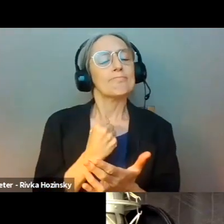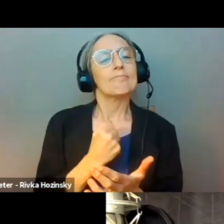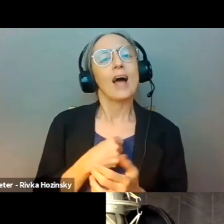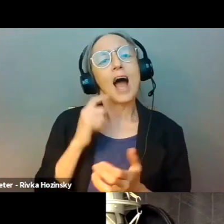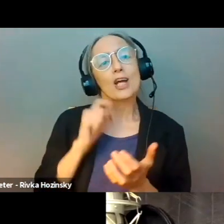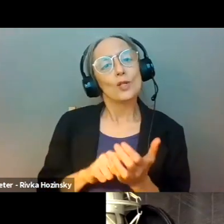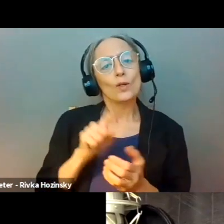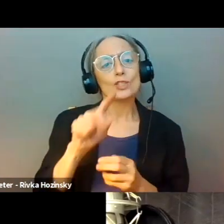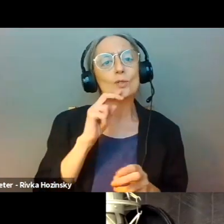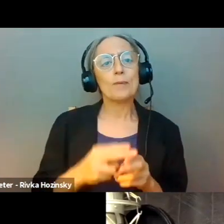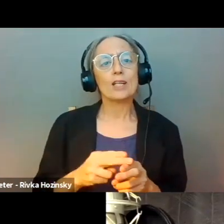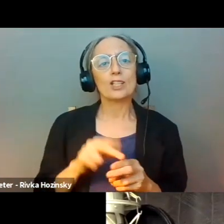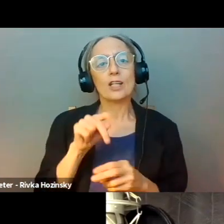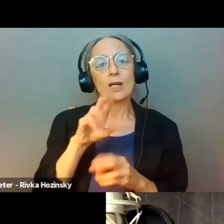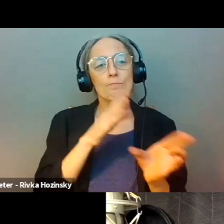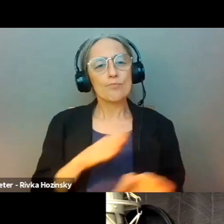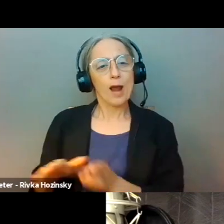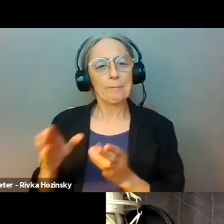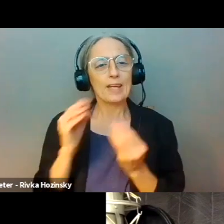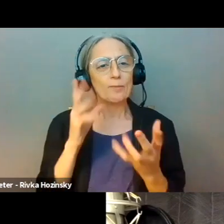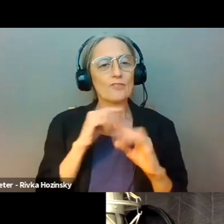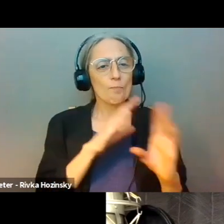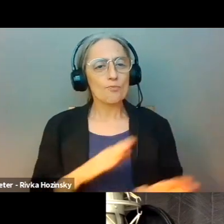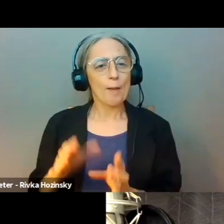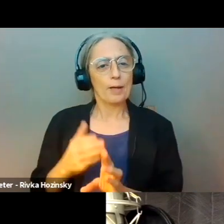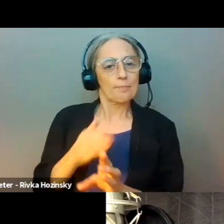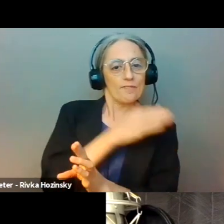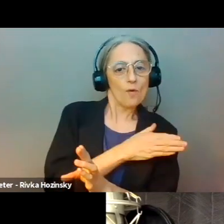mentioned the prep materials needed for service providers in general and I